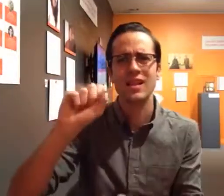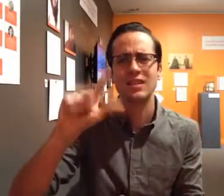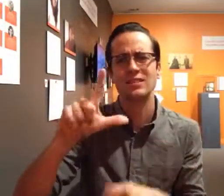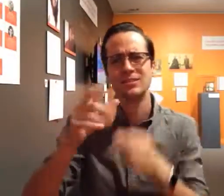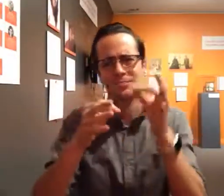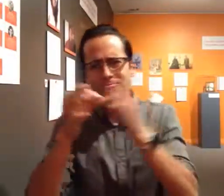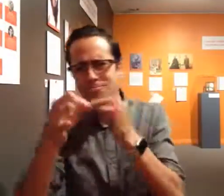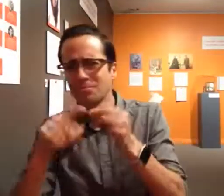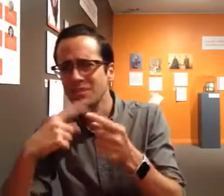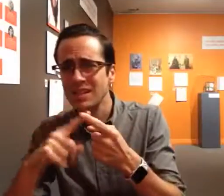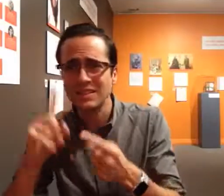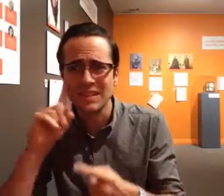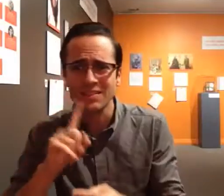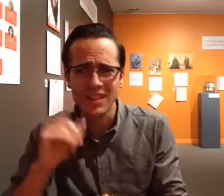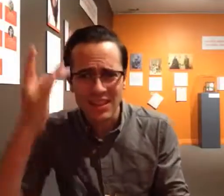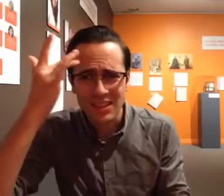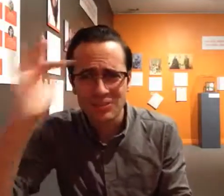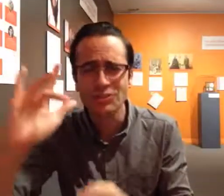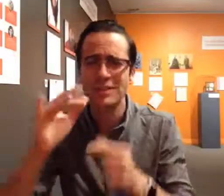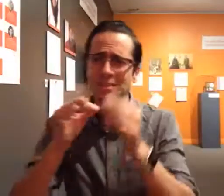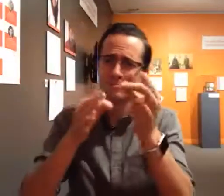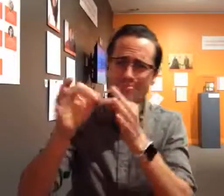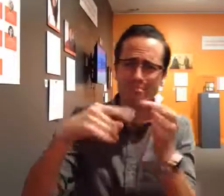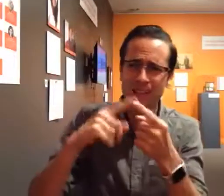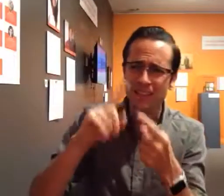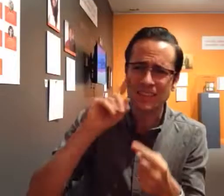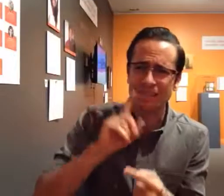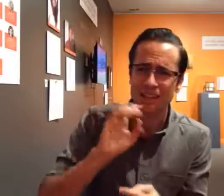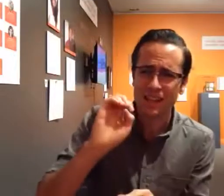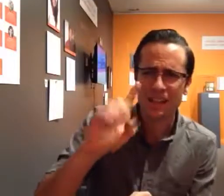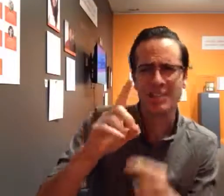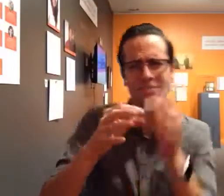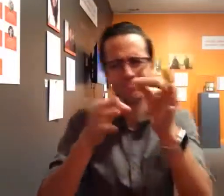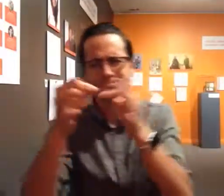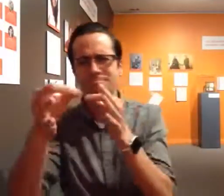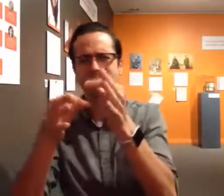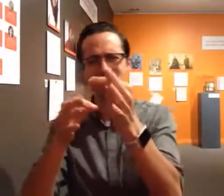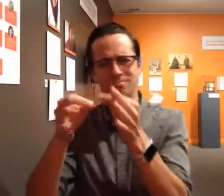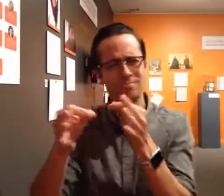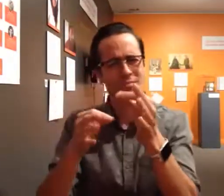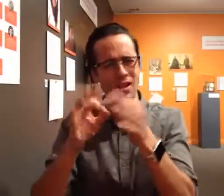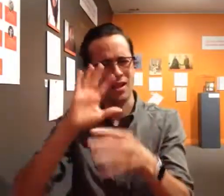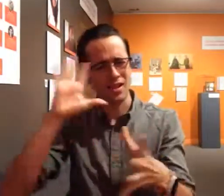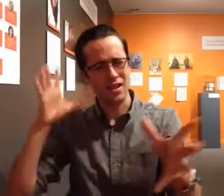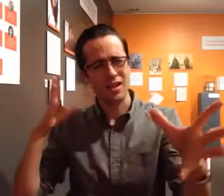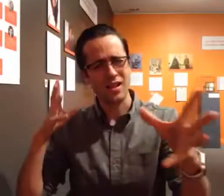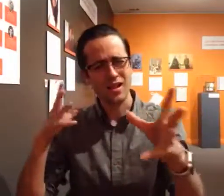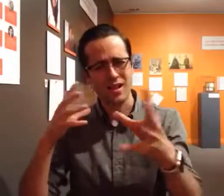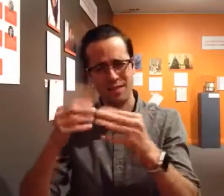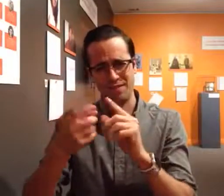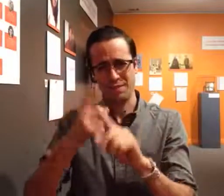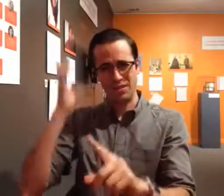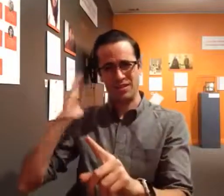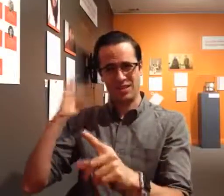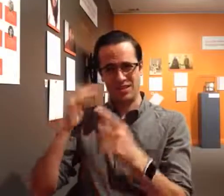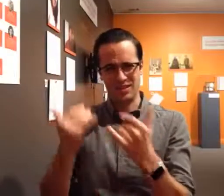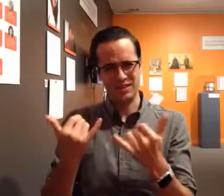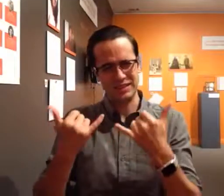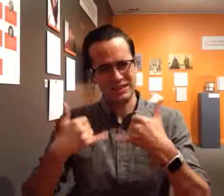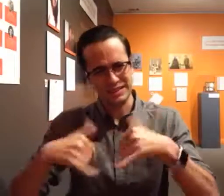ASL, Deaf intelligence, Deaf education, and more...for many years, and yet